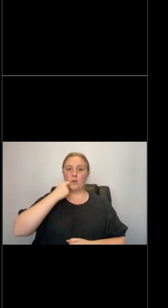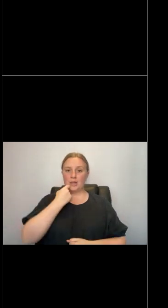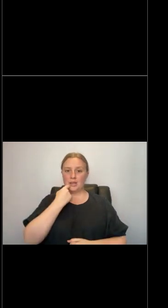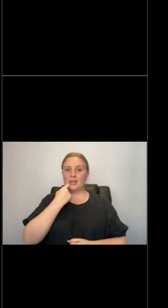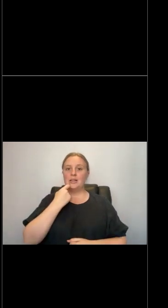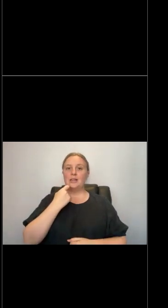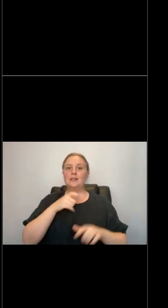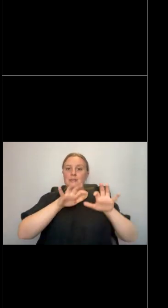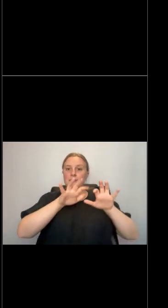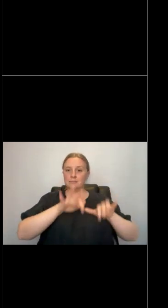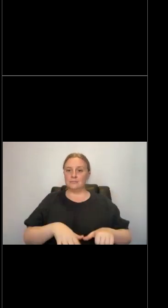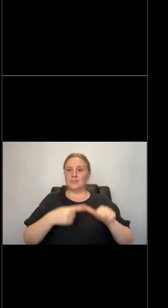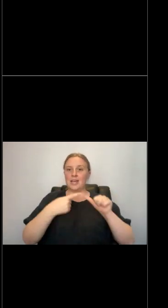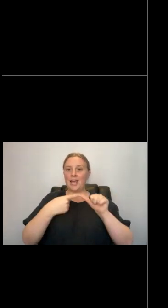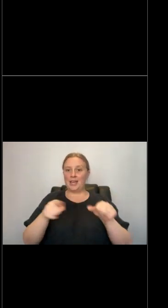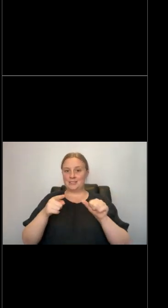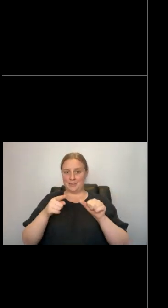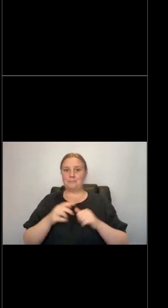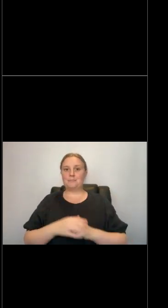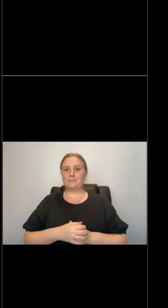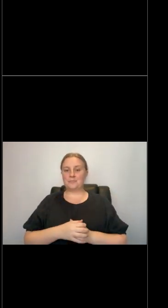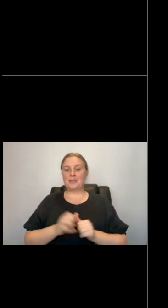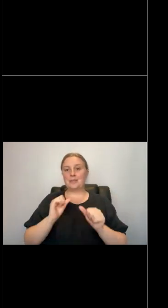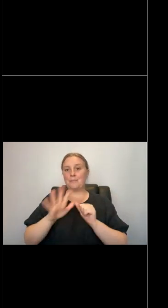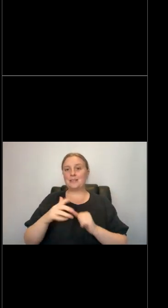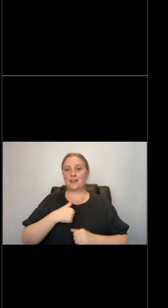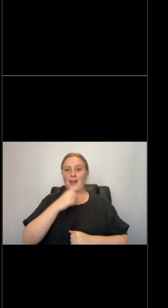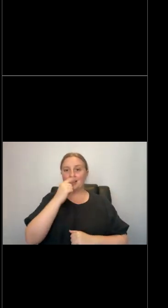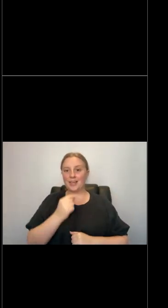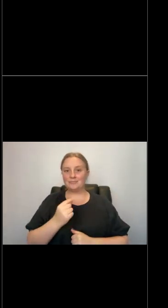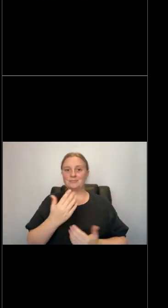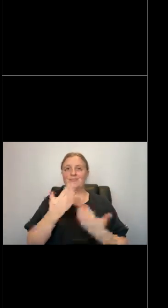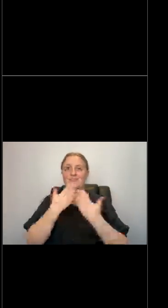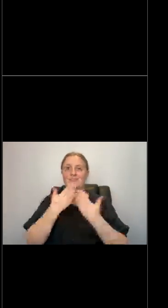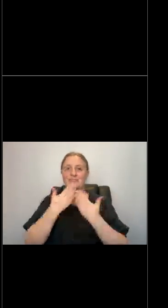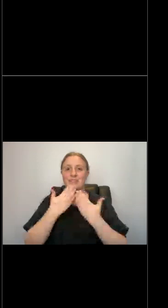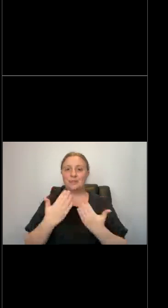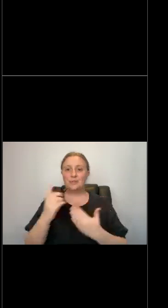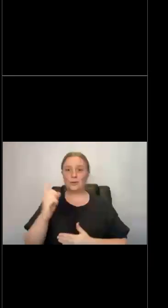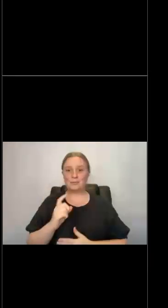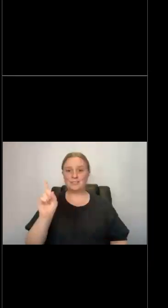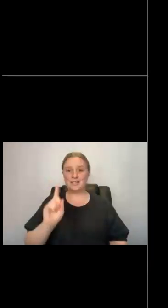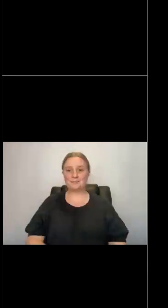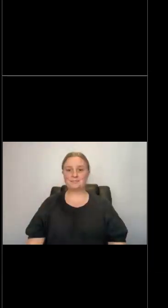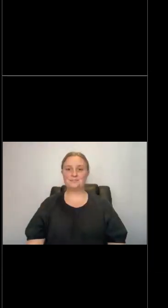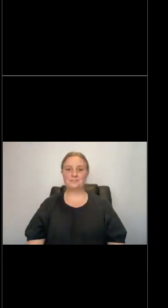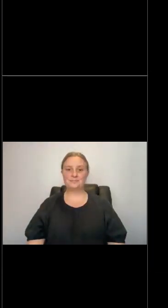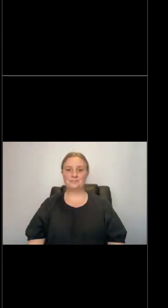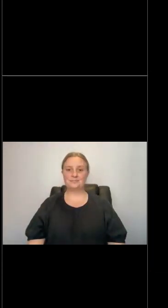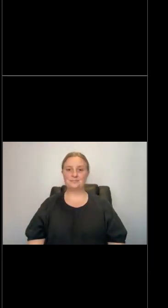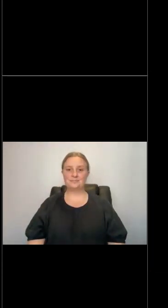Do my very best to answer them to the best of my ability. Thank you everybody, for attending today. Thank you so much, Sarah.